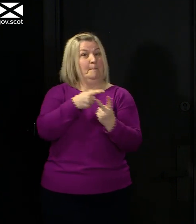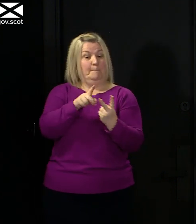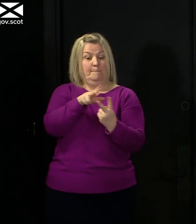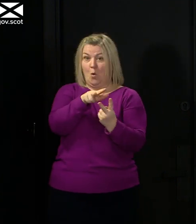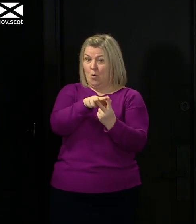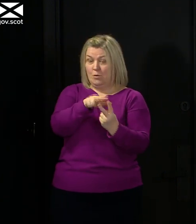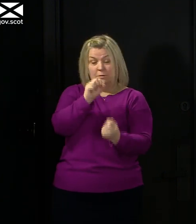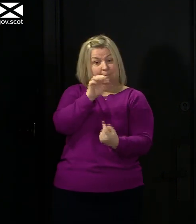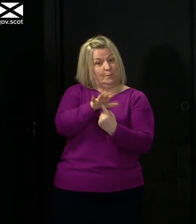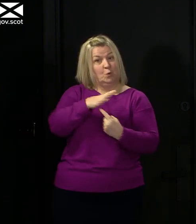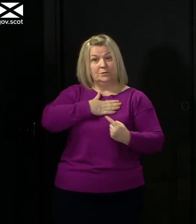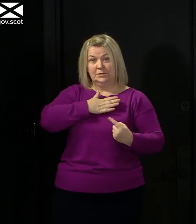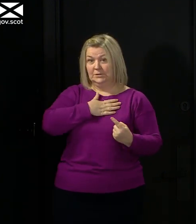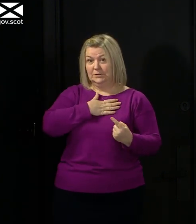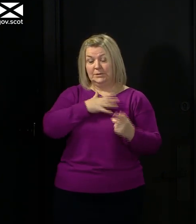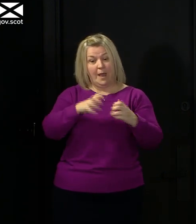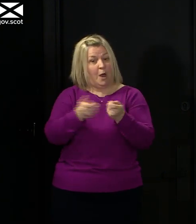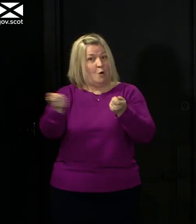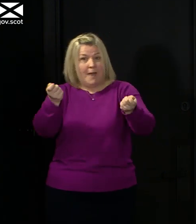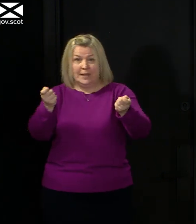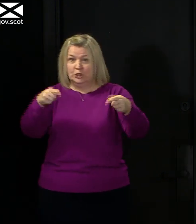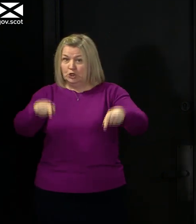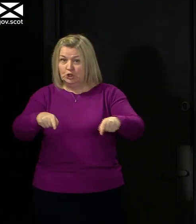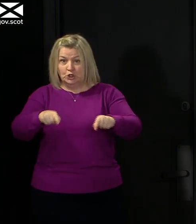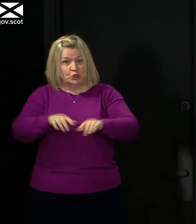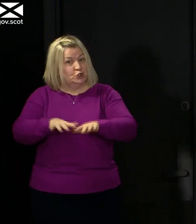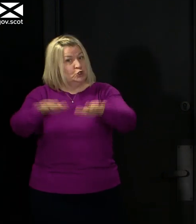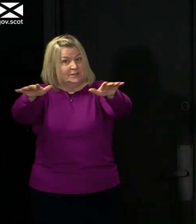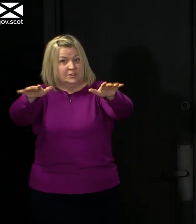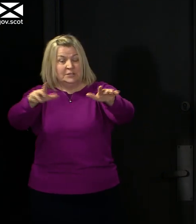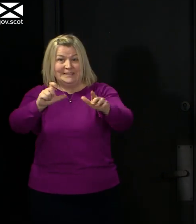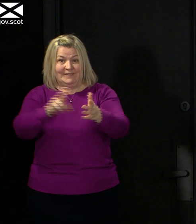Minister for the management of this virus. Firstly continuity of advice from a Chief